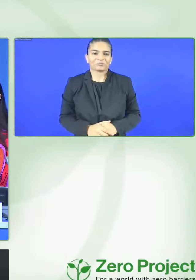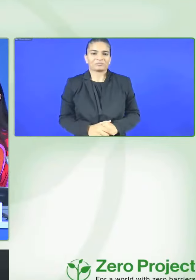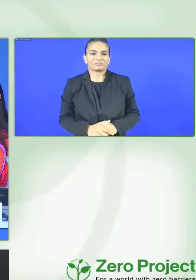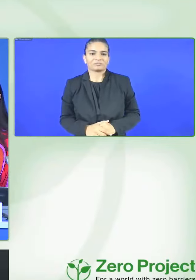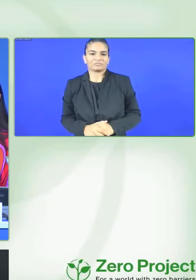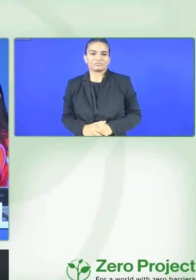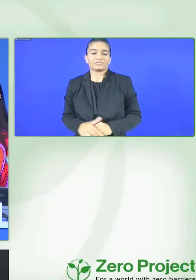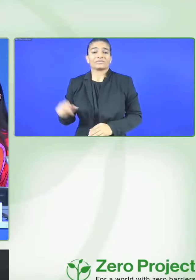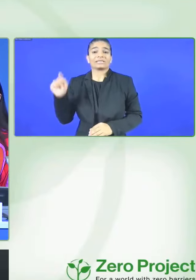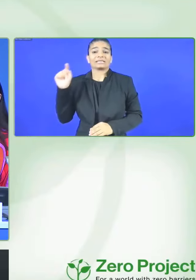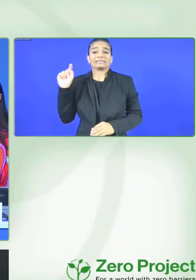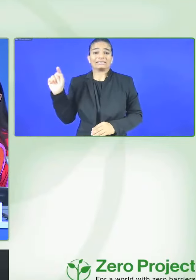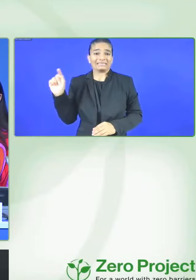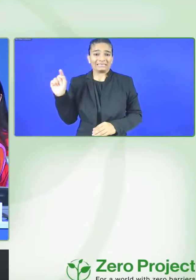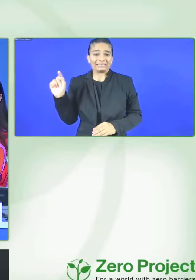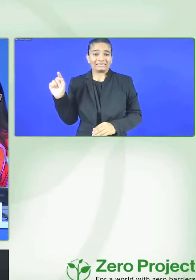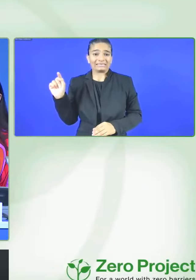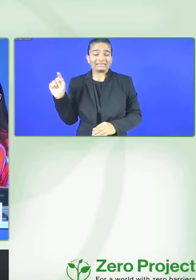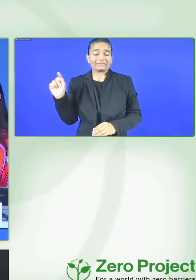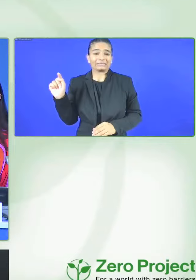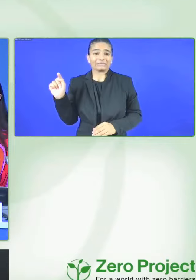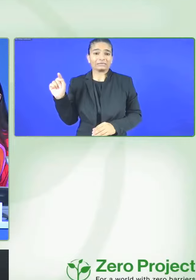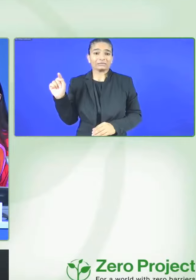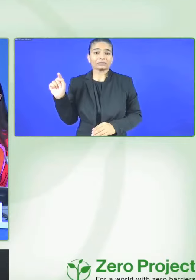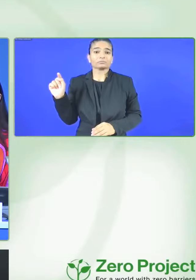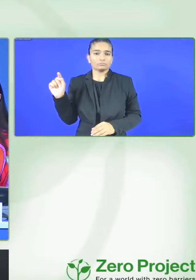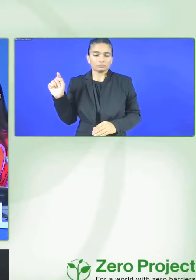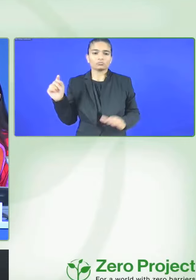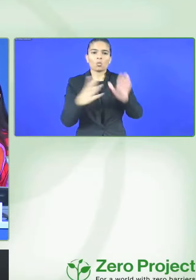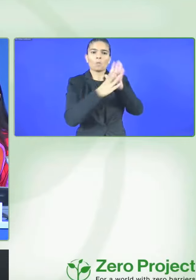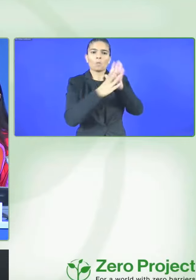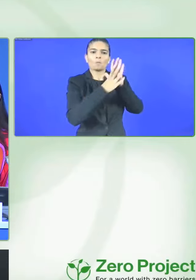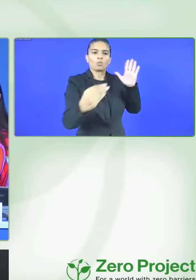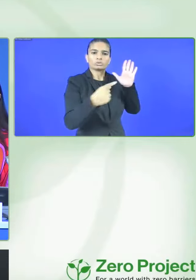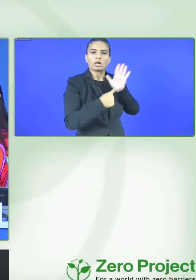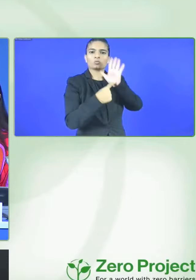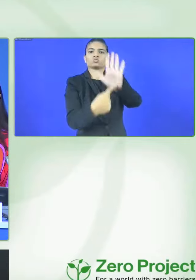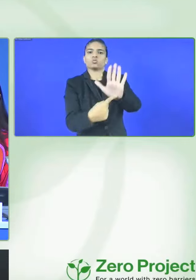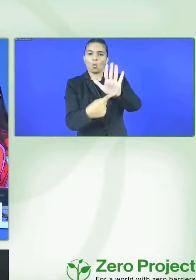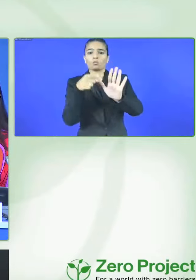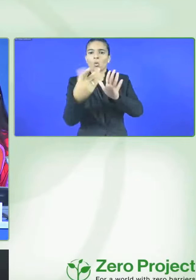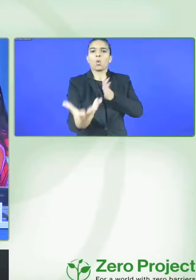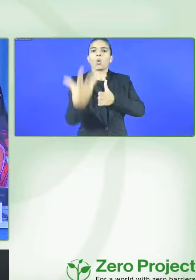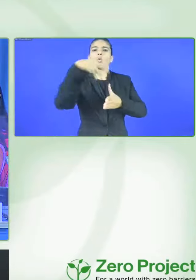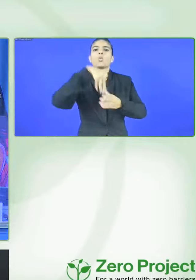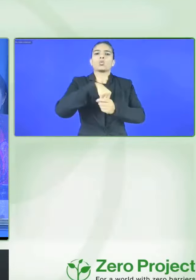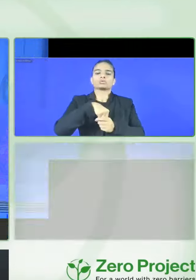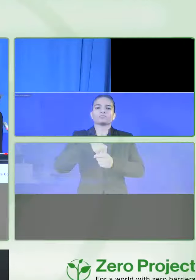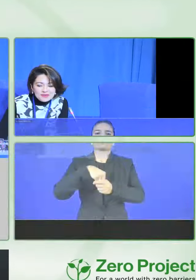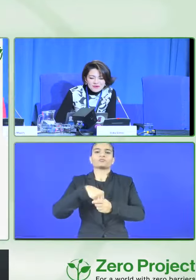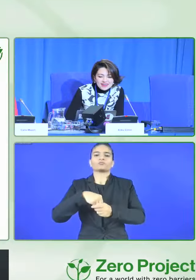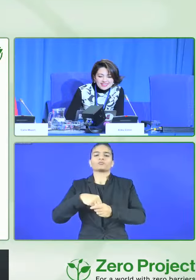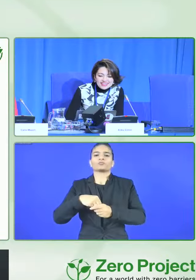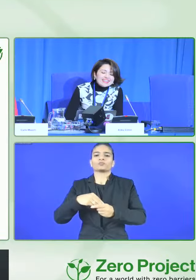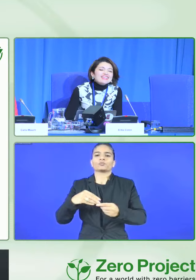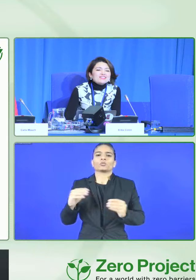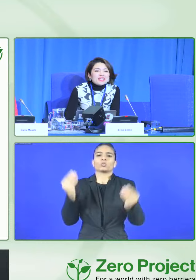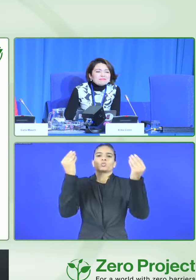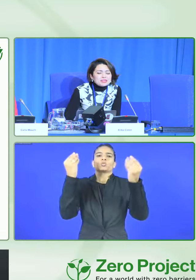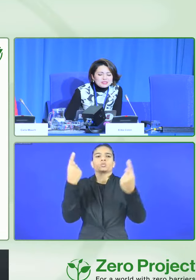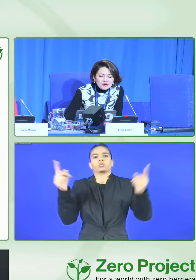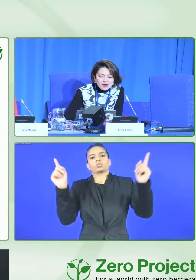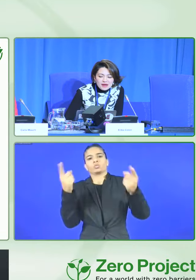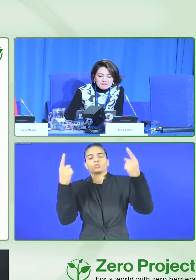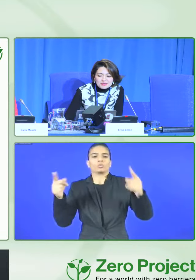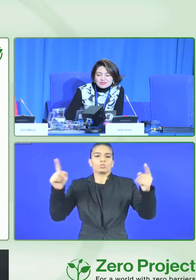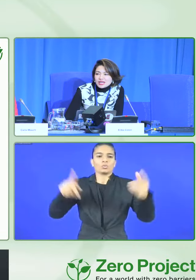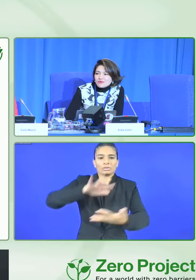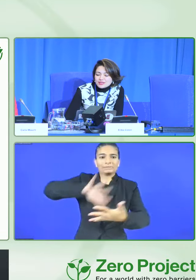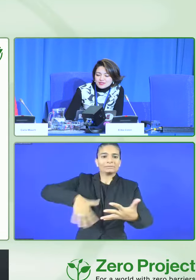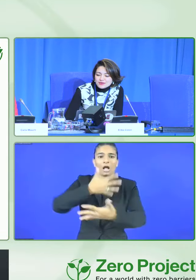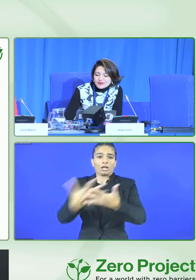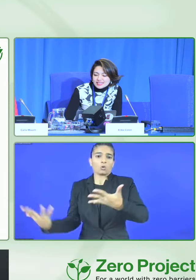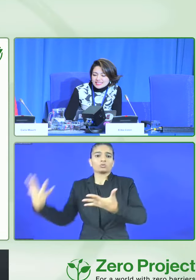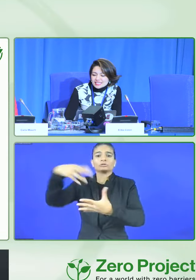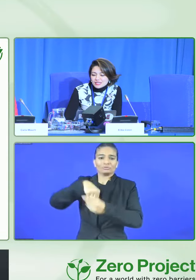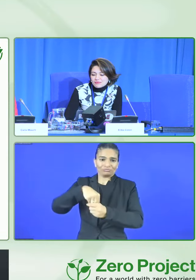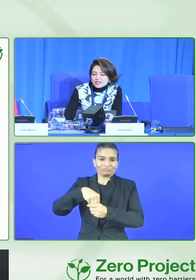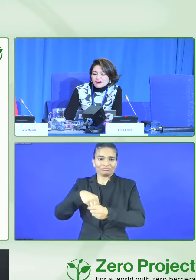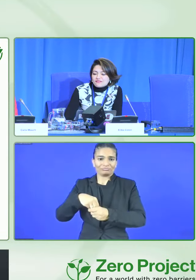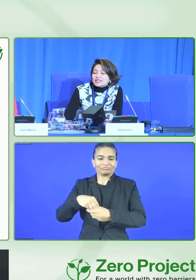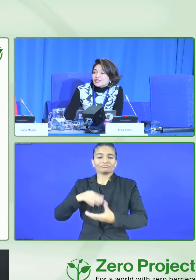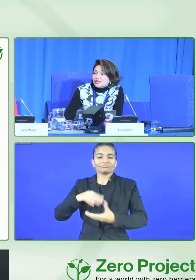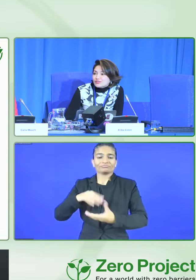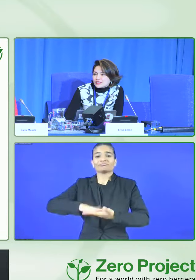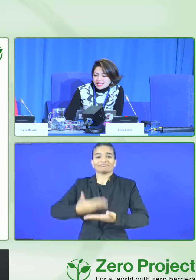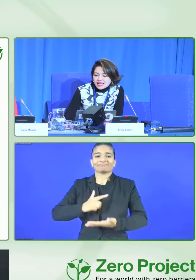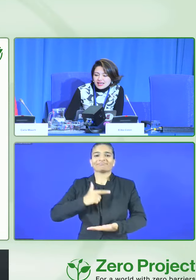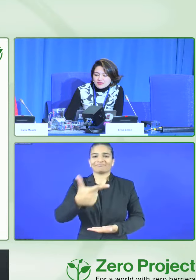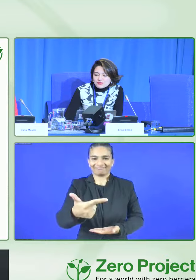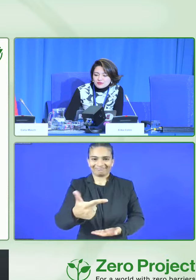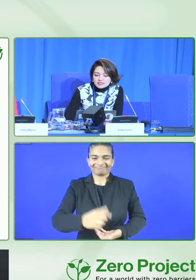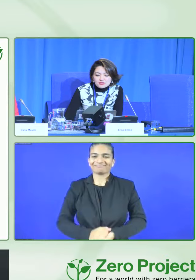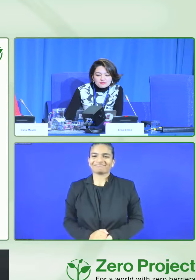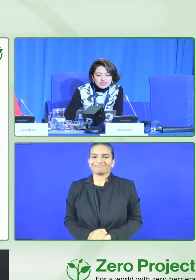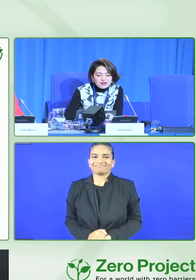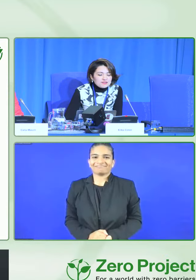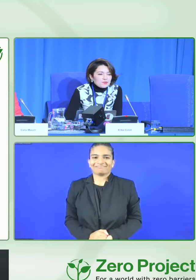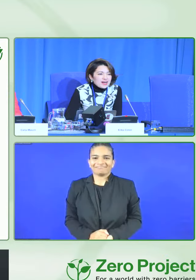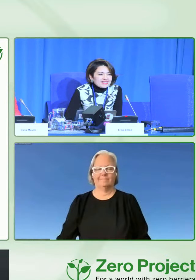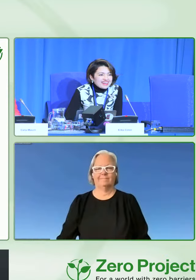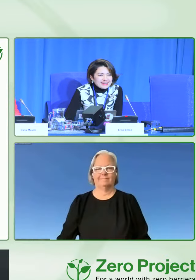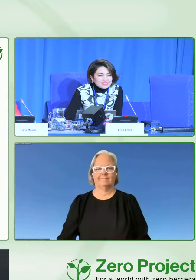and I know that this is not perfect anywhere, even in America, where I live.